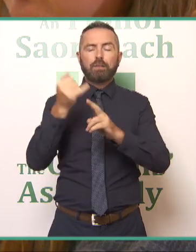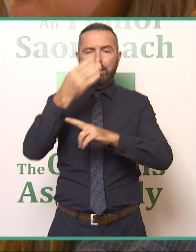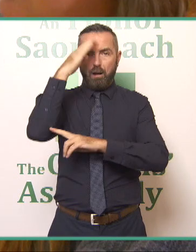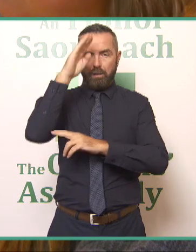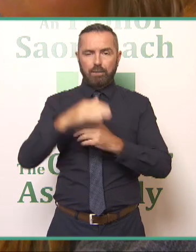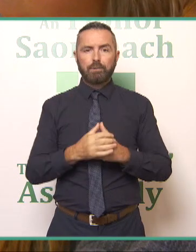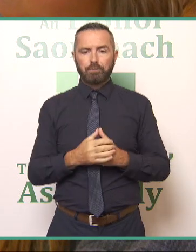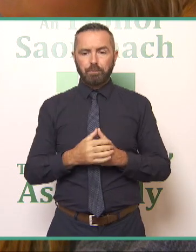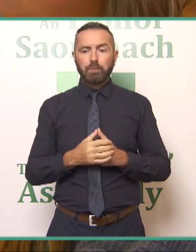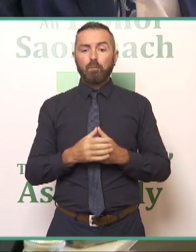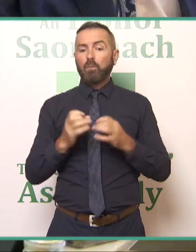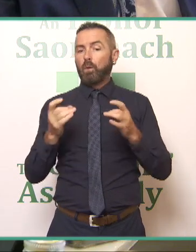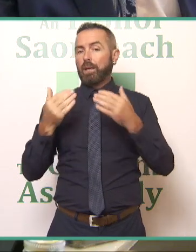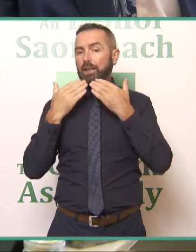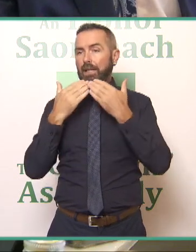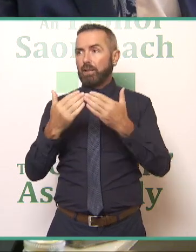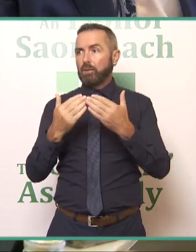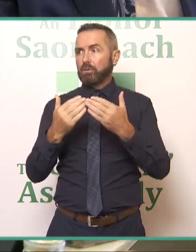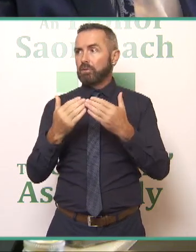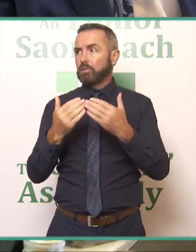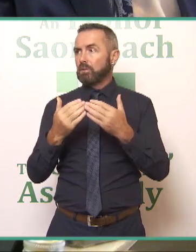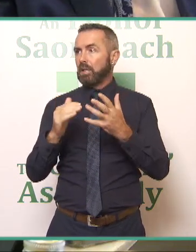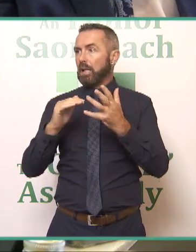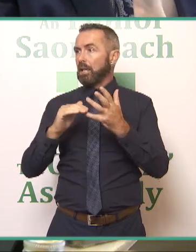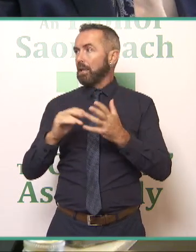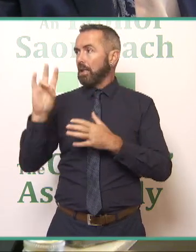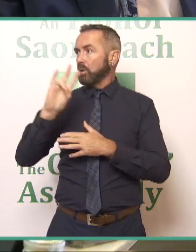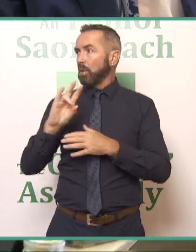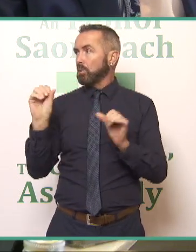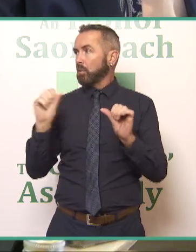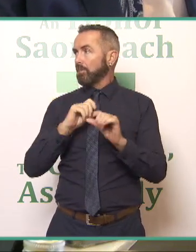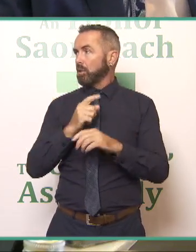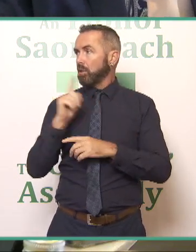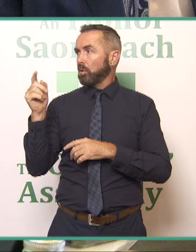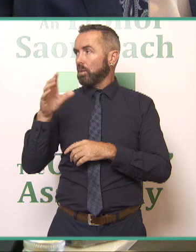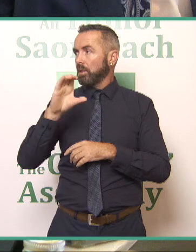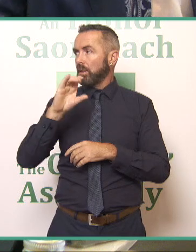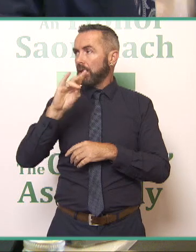you. I'm going to take up the last question briefly maybe to you here on and something that came up in previous